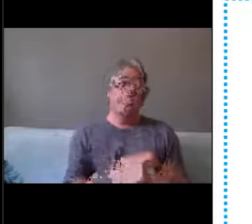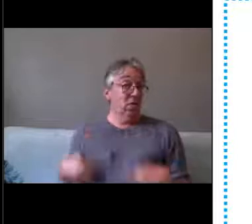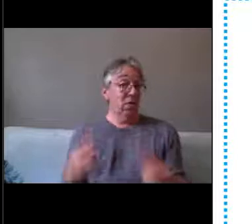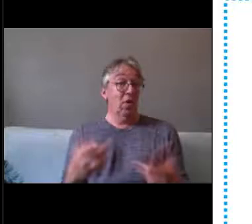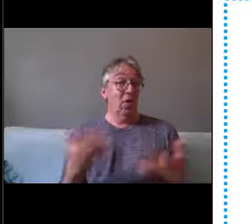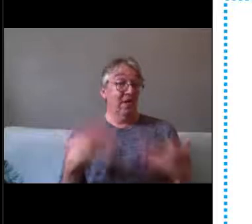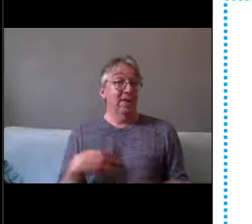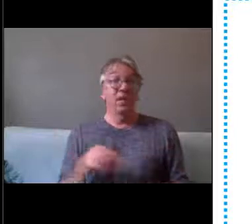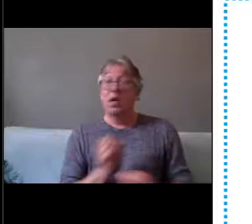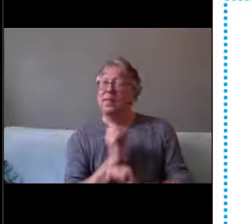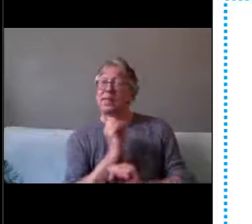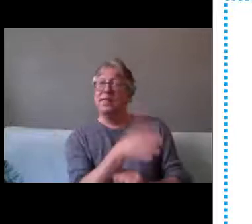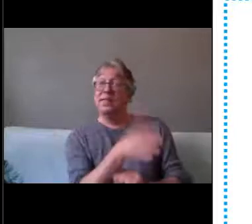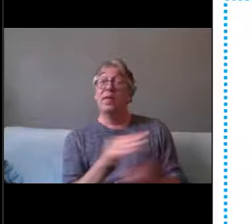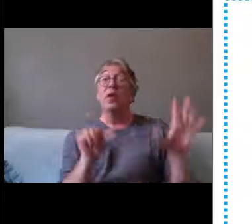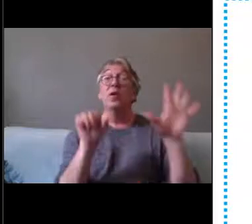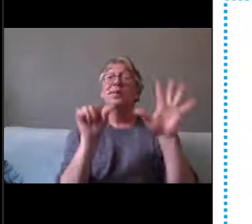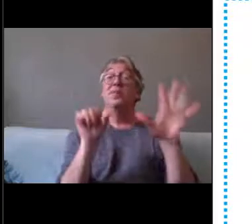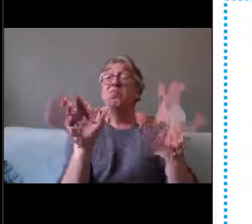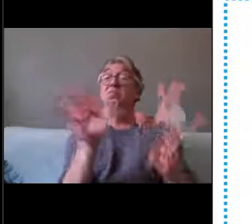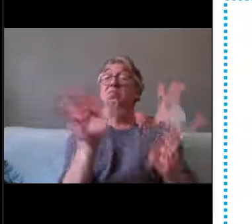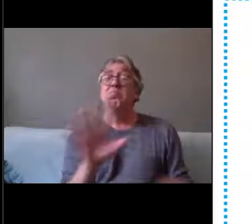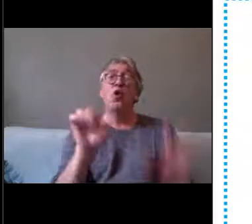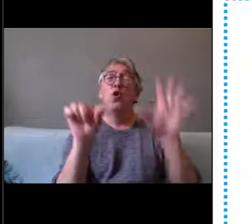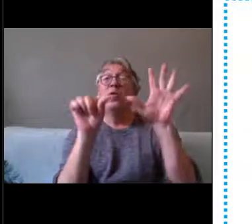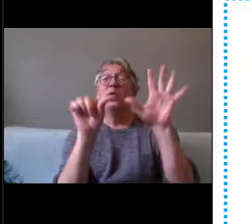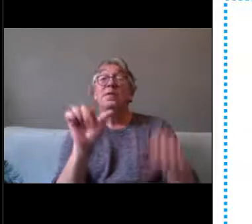with a disability and impairment abroad.